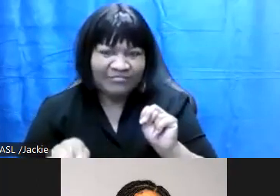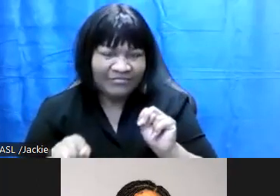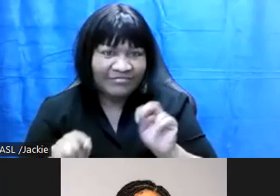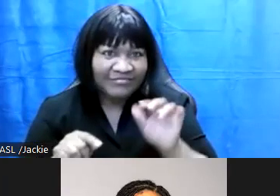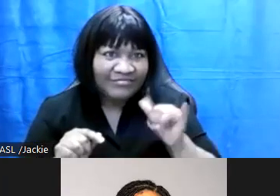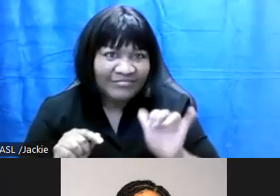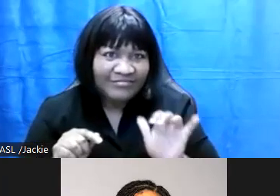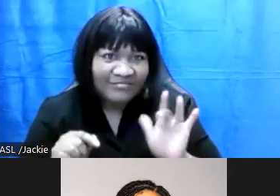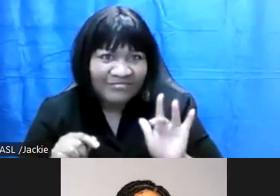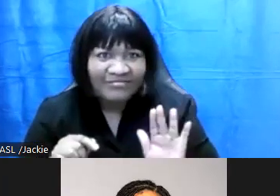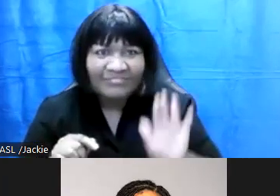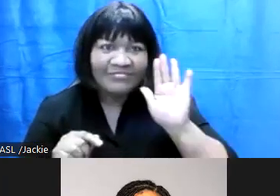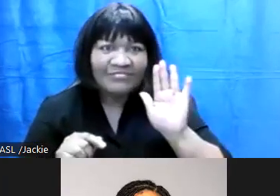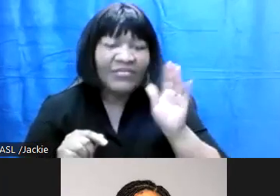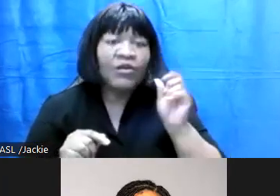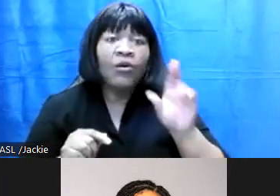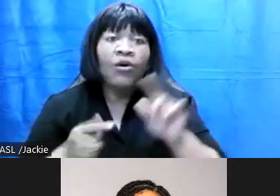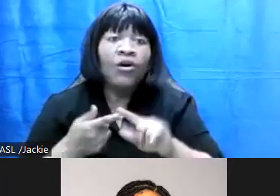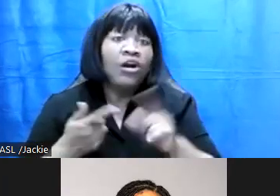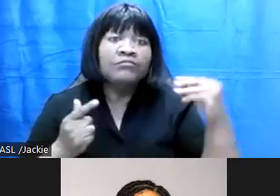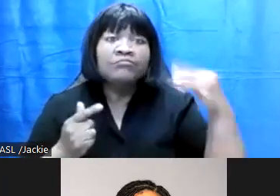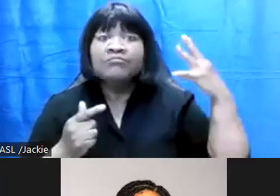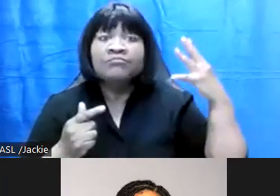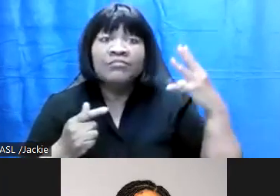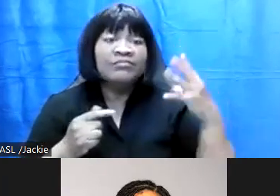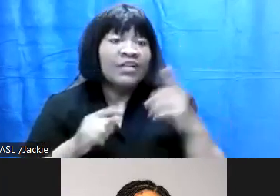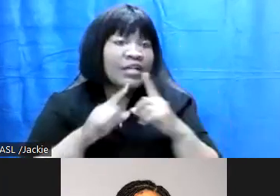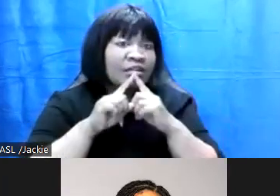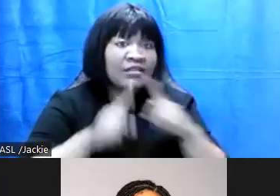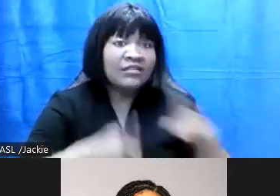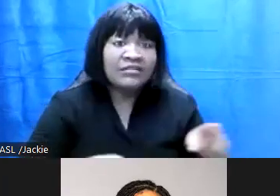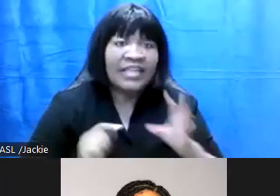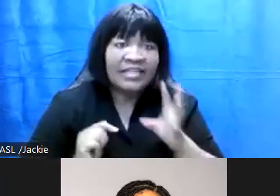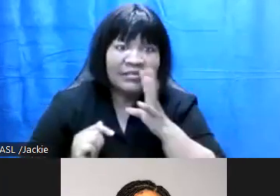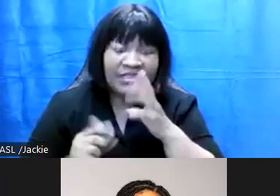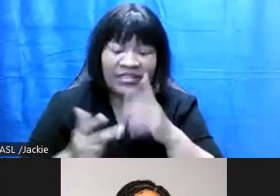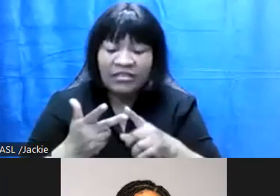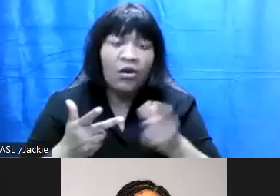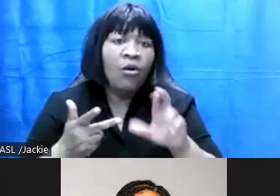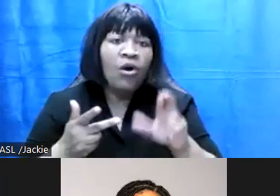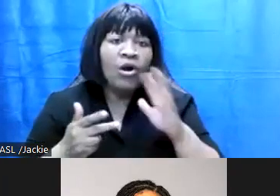You can turn on your video, unmute and speak. And we'll also pause and invite any ASL users